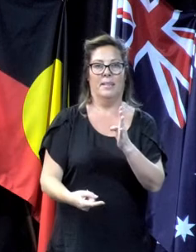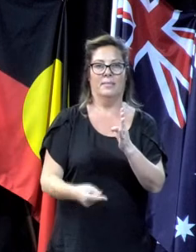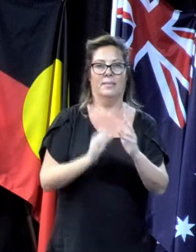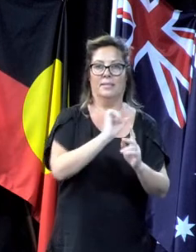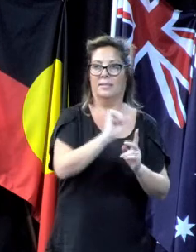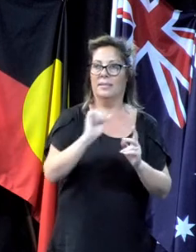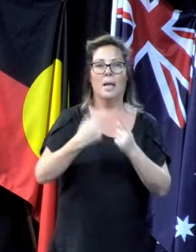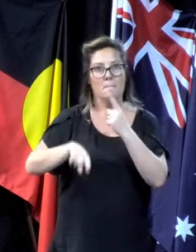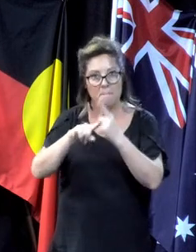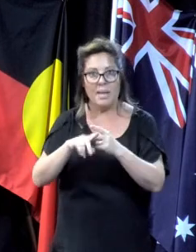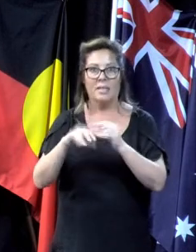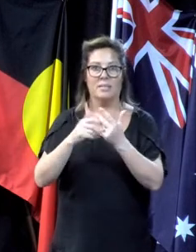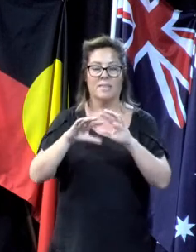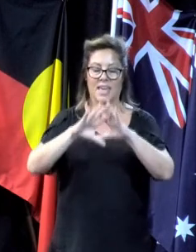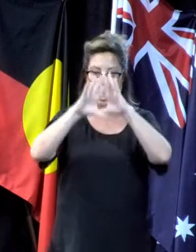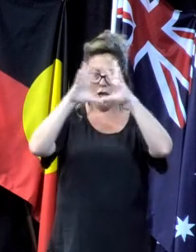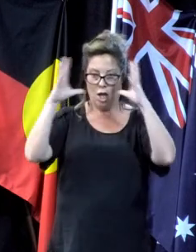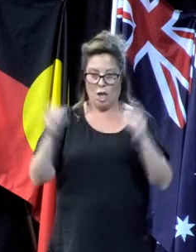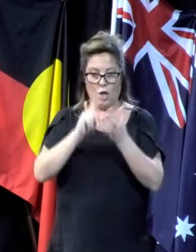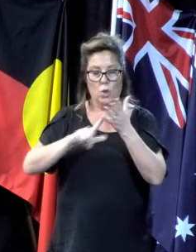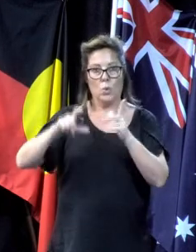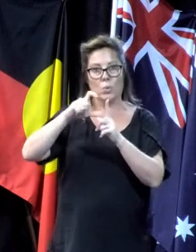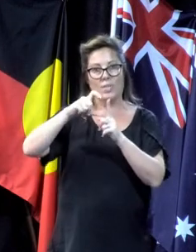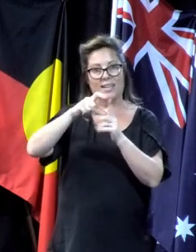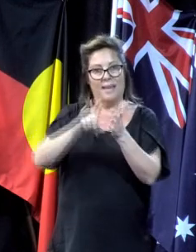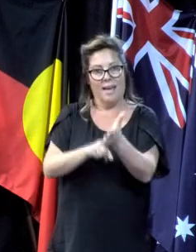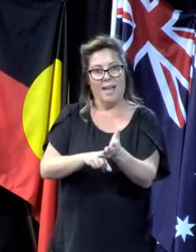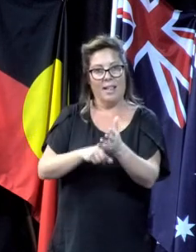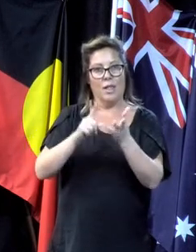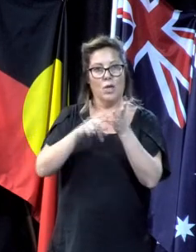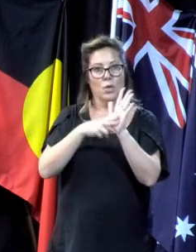learning the UDL framework and training in trauma-informed practices to support